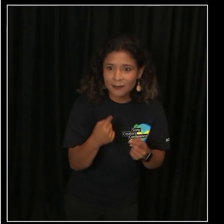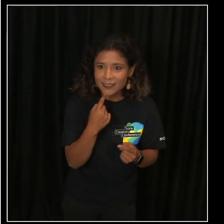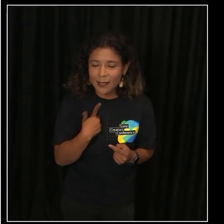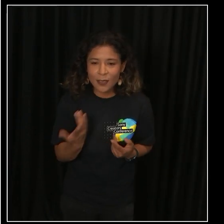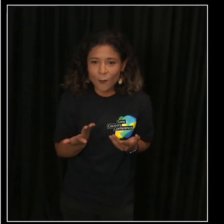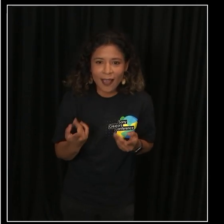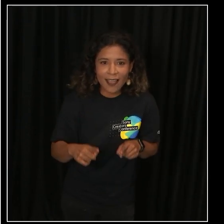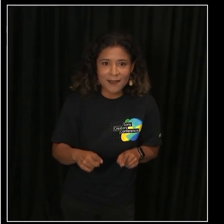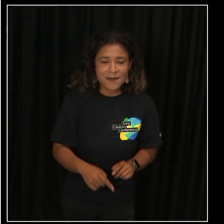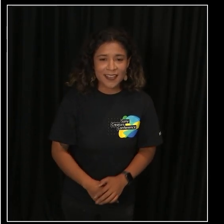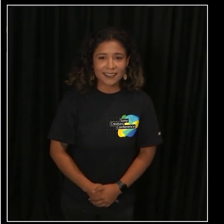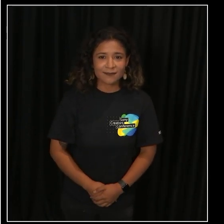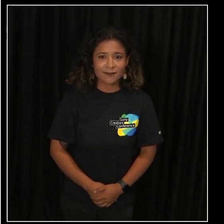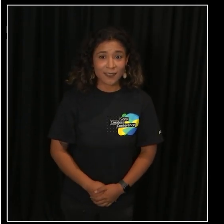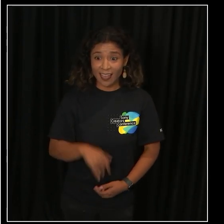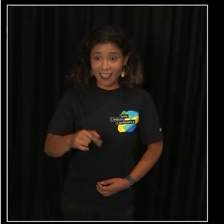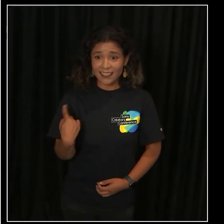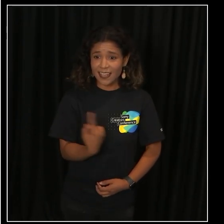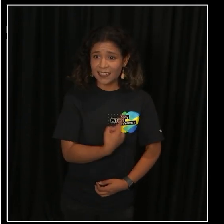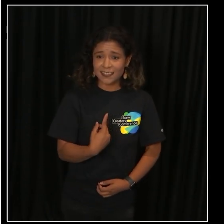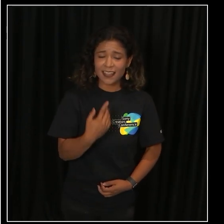So, yeah, that's us. Thanks for listening.